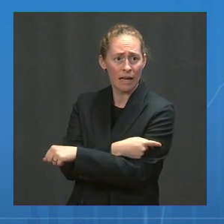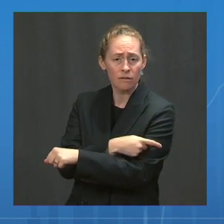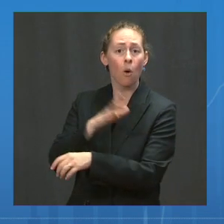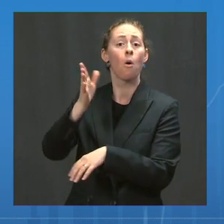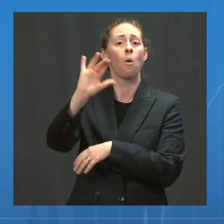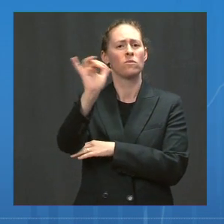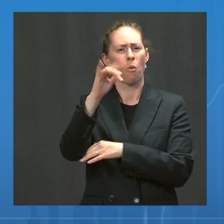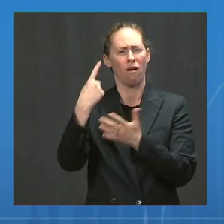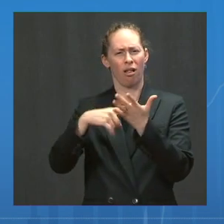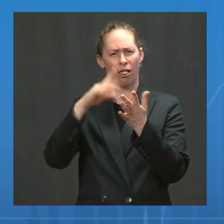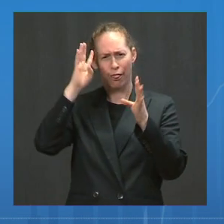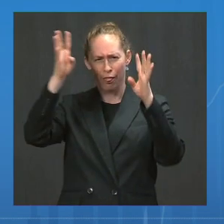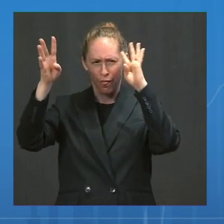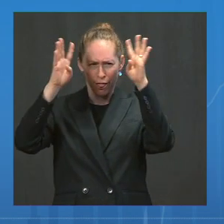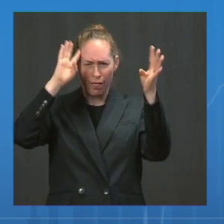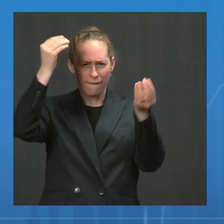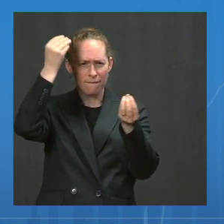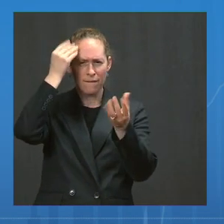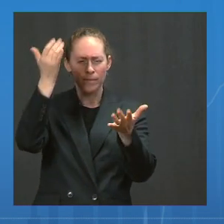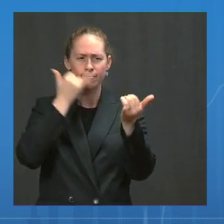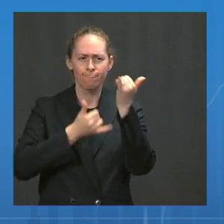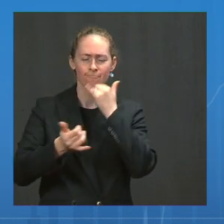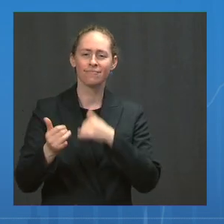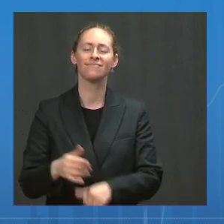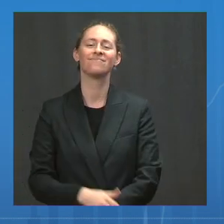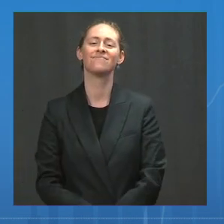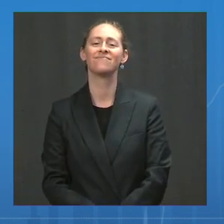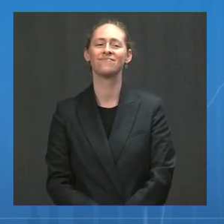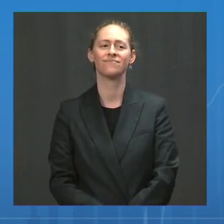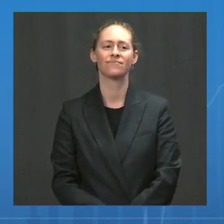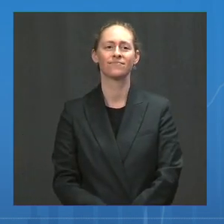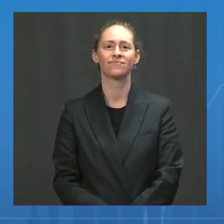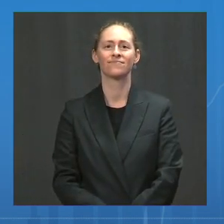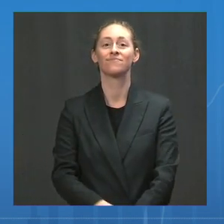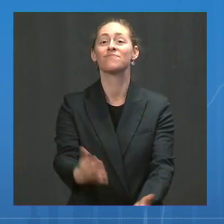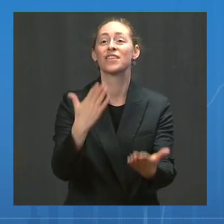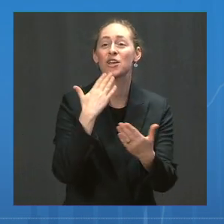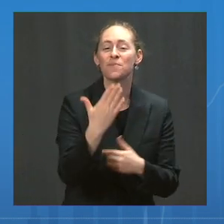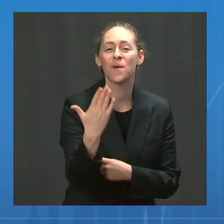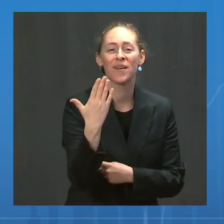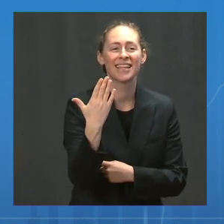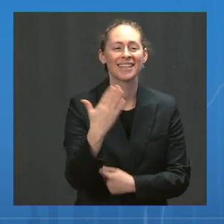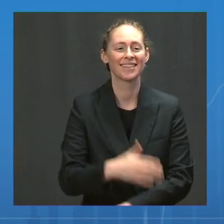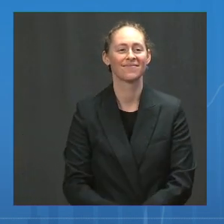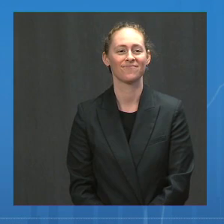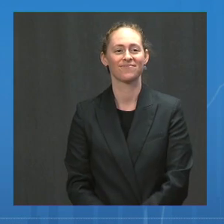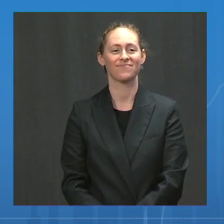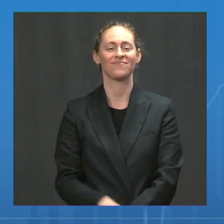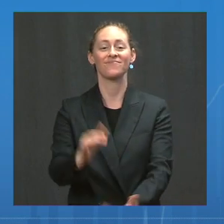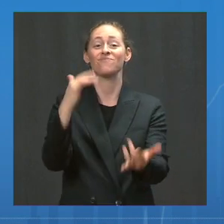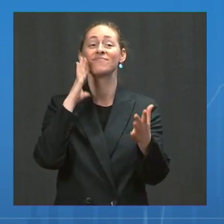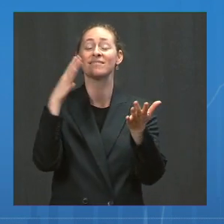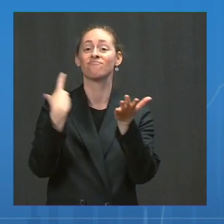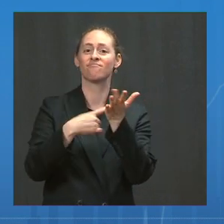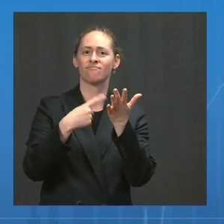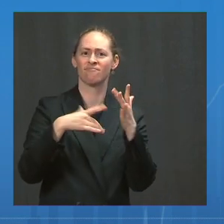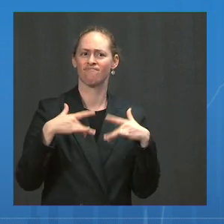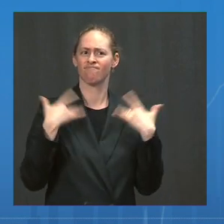Now, over to you, Dr. Walensky. Dr. Walensky: Good morning. Let's begin with an overview of the data. Yesterday, CDC reported